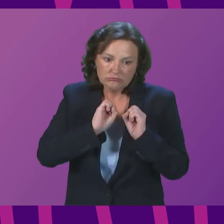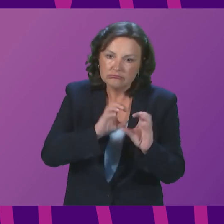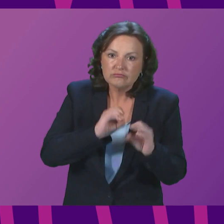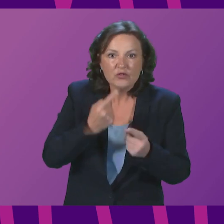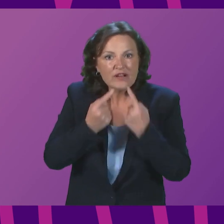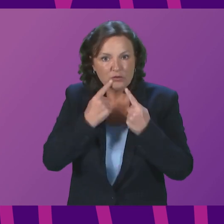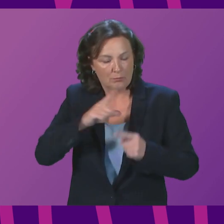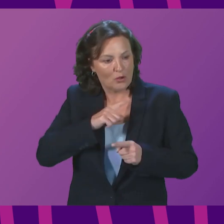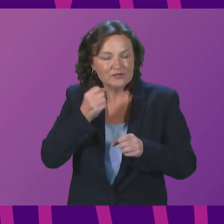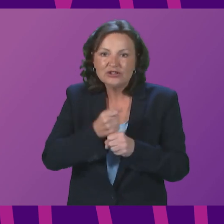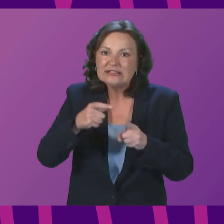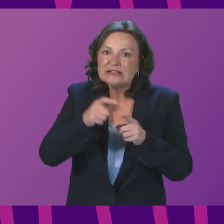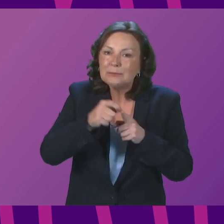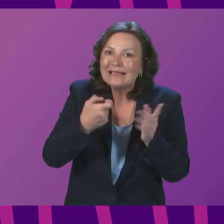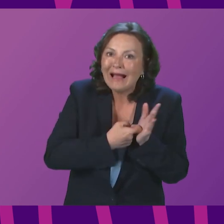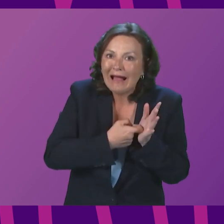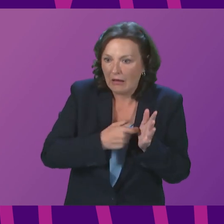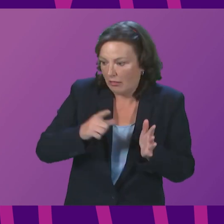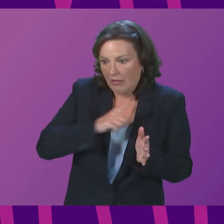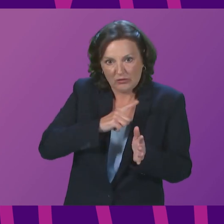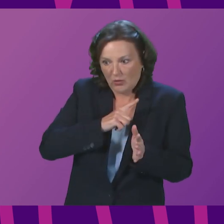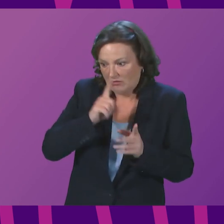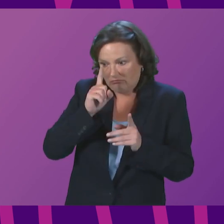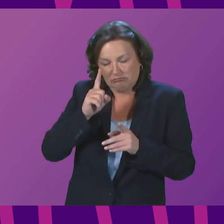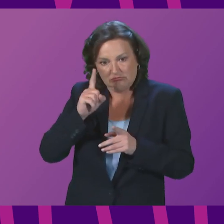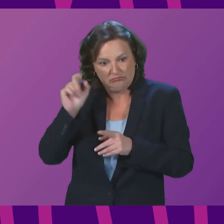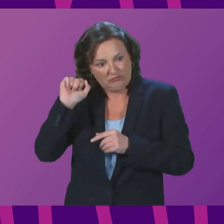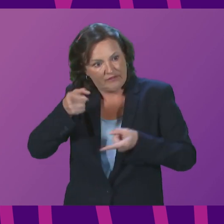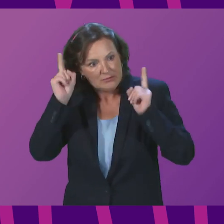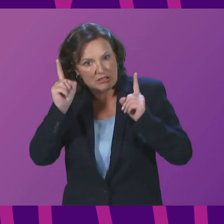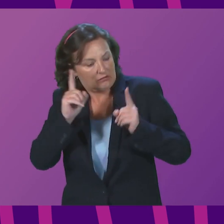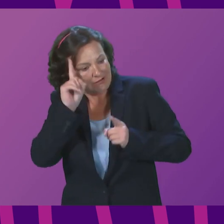That was despite the SNP rightly demanding the publication of investigations into Priti Patel.